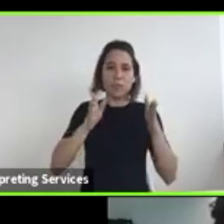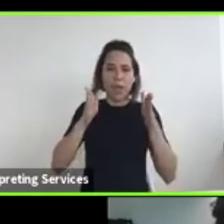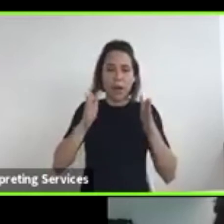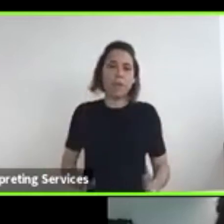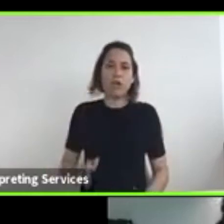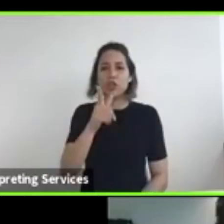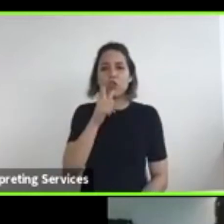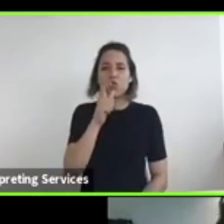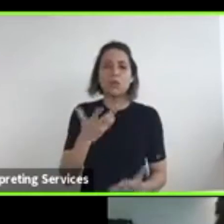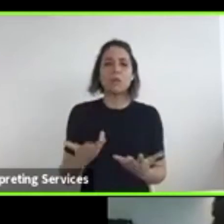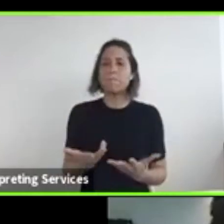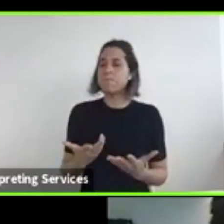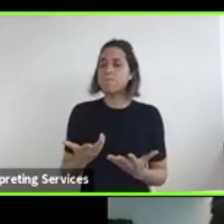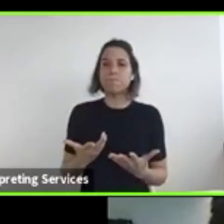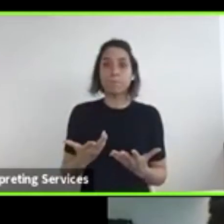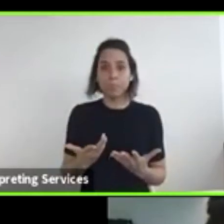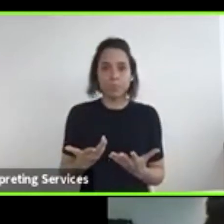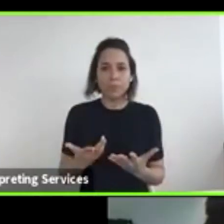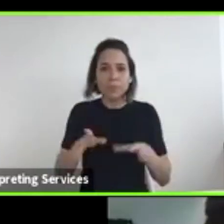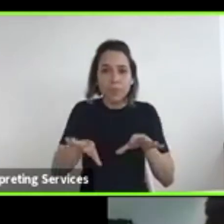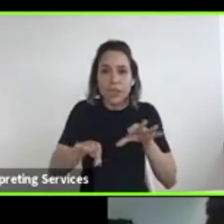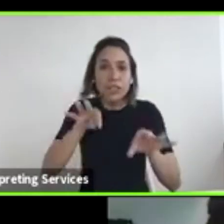DISCOVERING, OR -- ALL THESE COLONIAL,